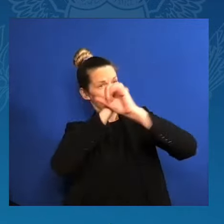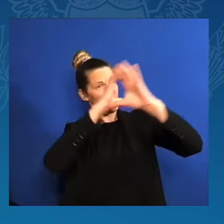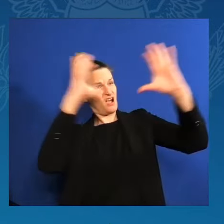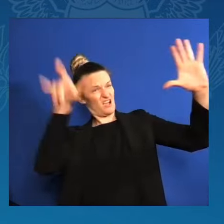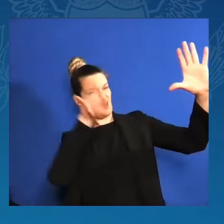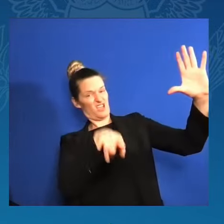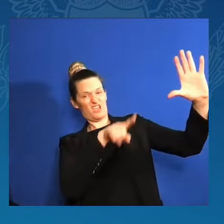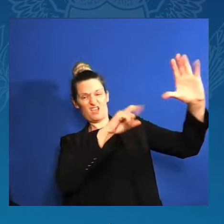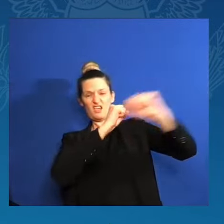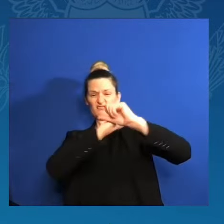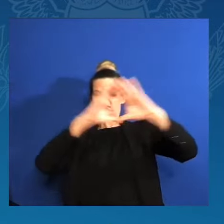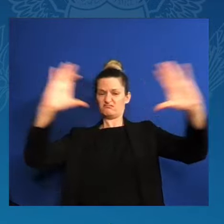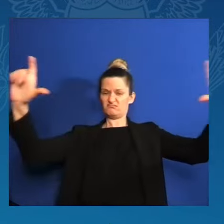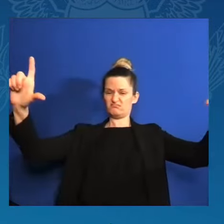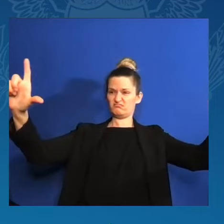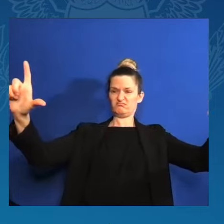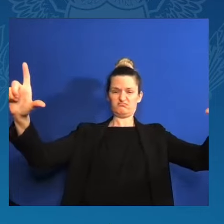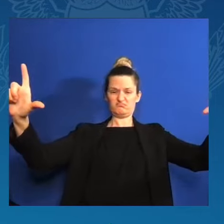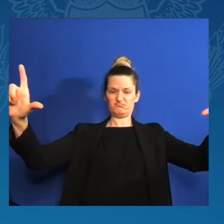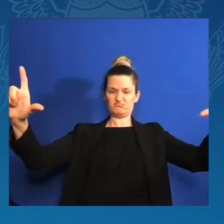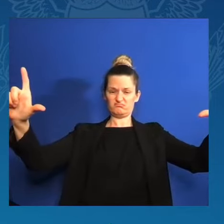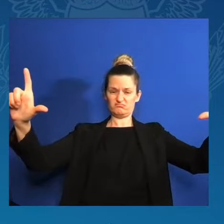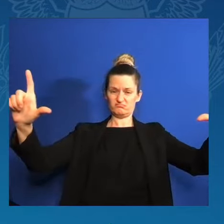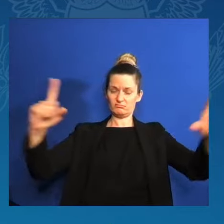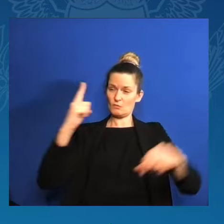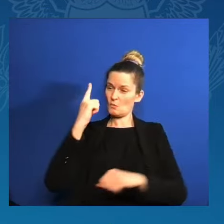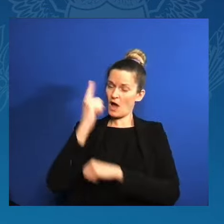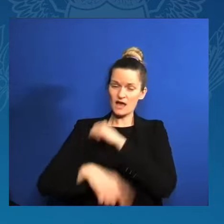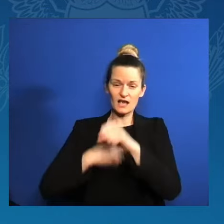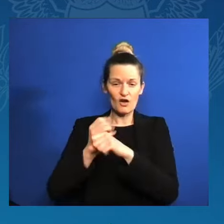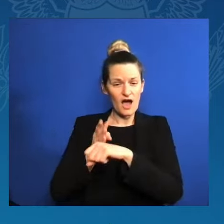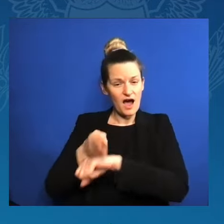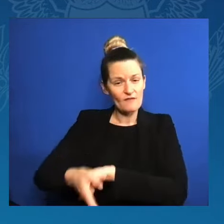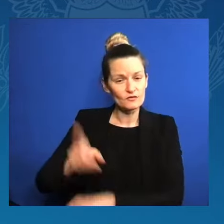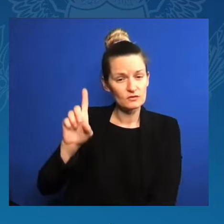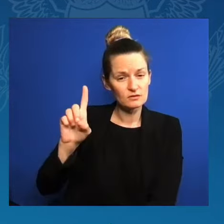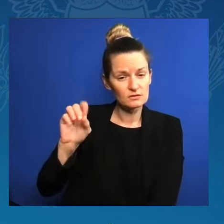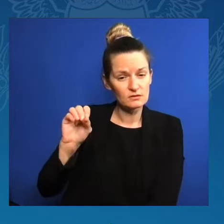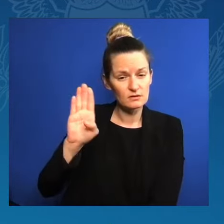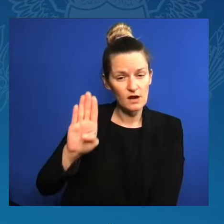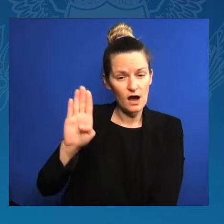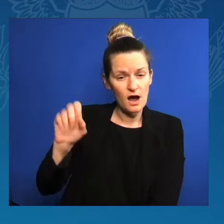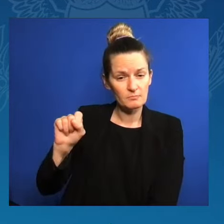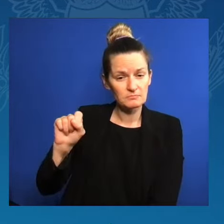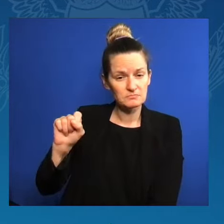it is clear where this is headed. Extremist Republicans in Congress have proposed